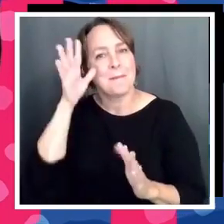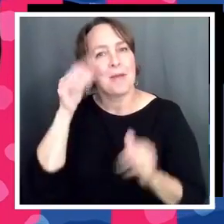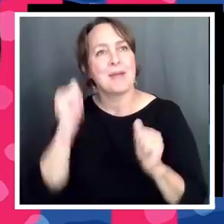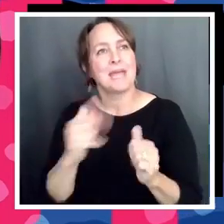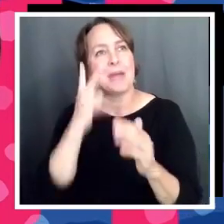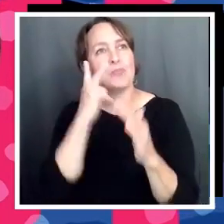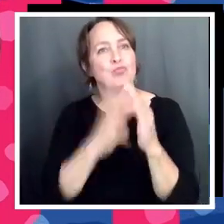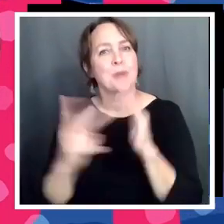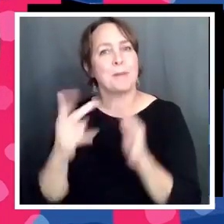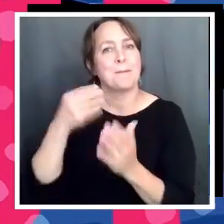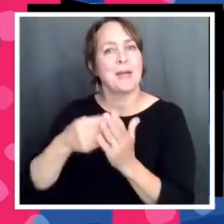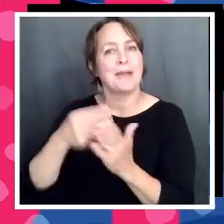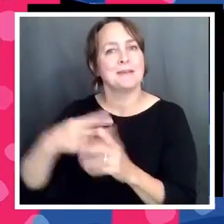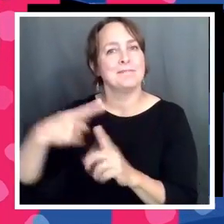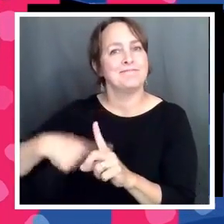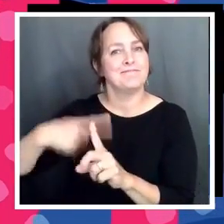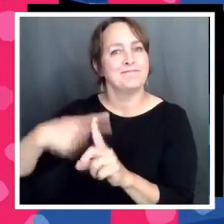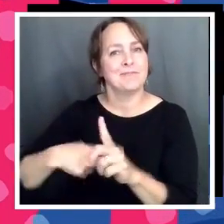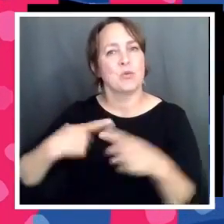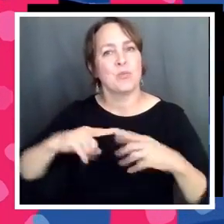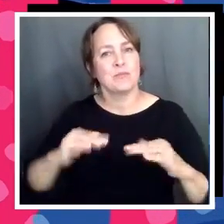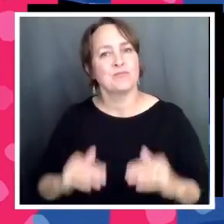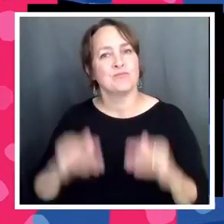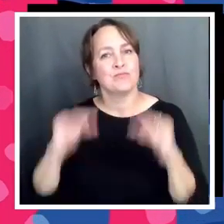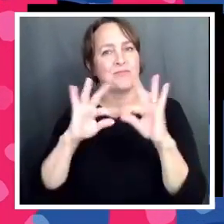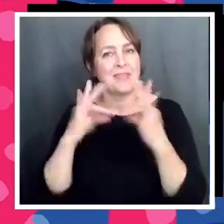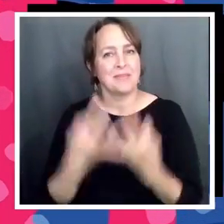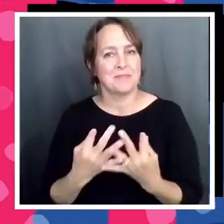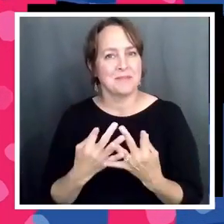WE MUST BUILD ON THE AMERICAN RESCUE PLAN AND MAKE THE